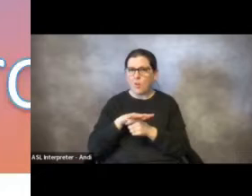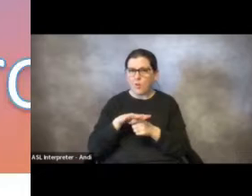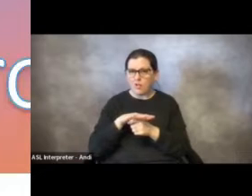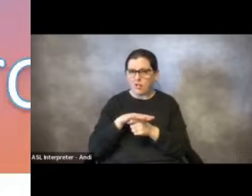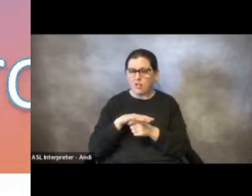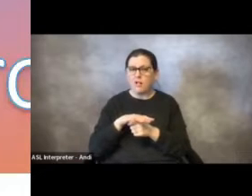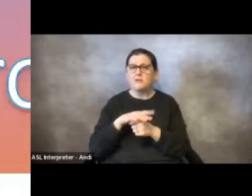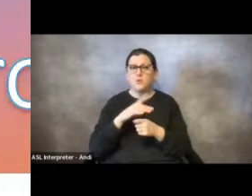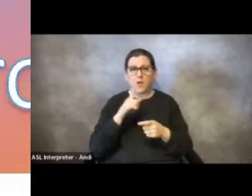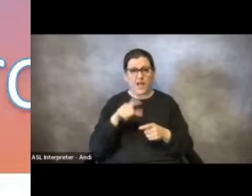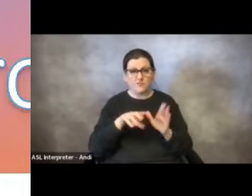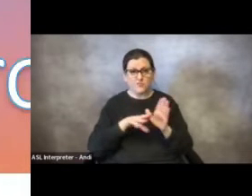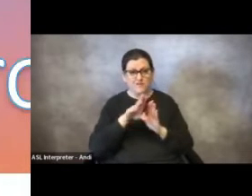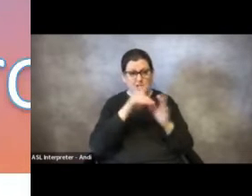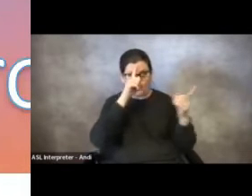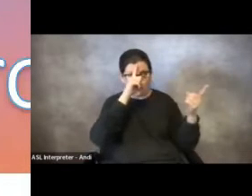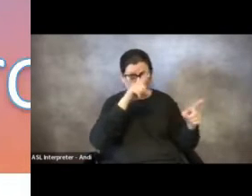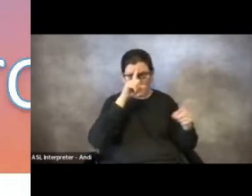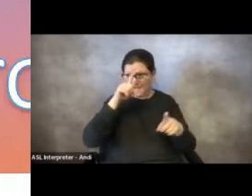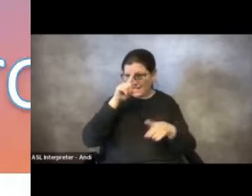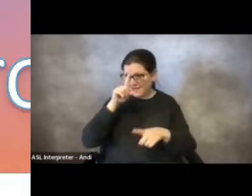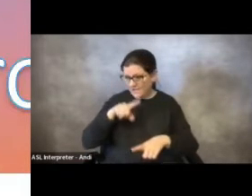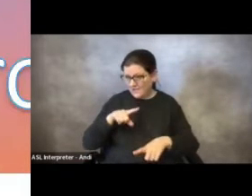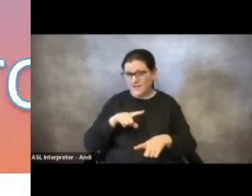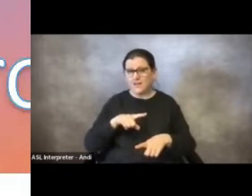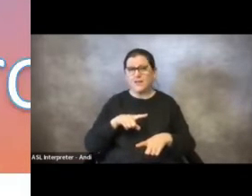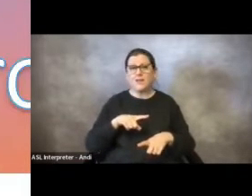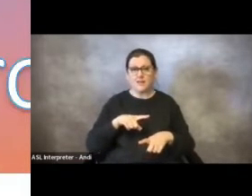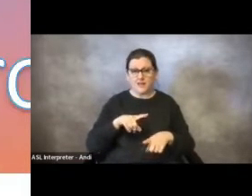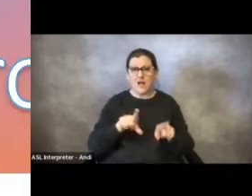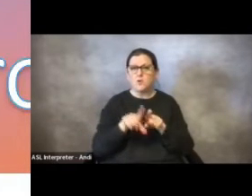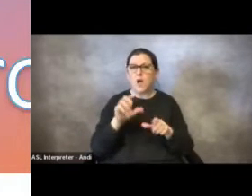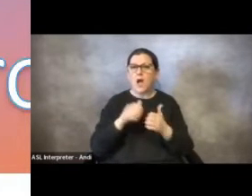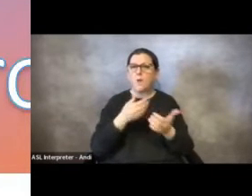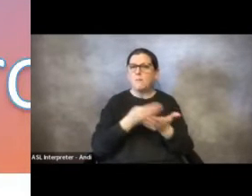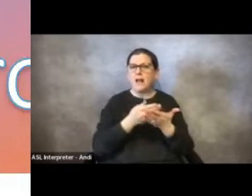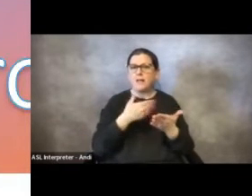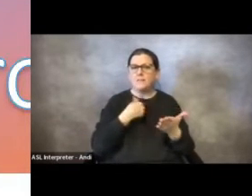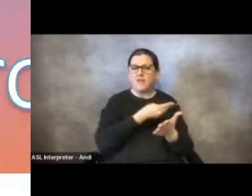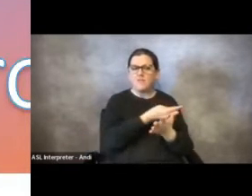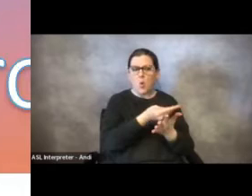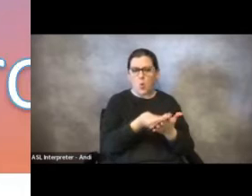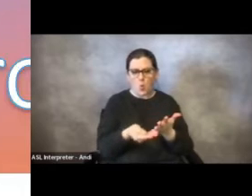are set up in this fashion. And this is also how the funding flows, in terms of how it goes